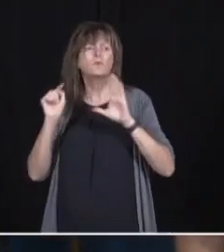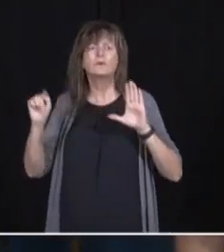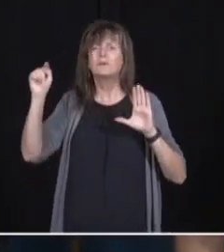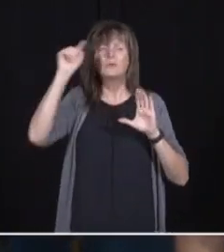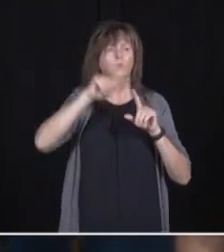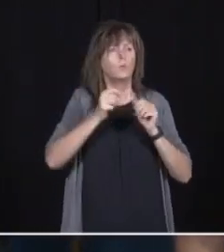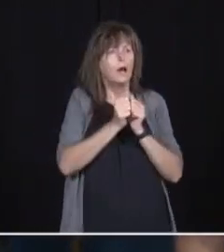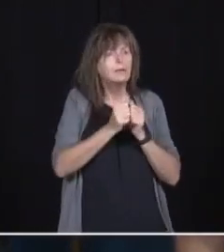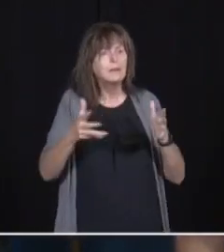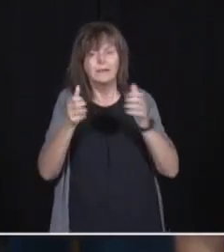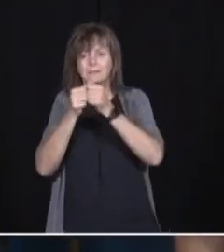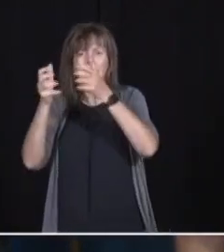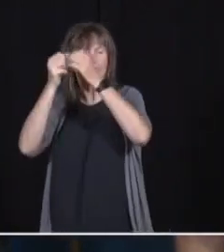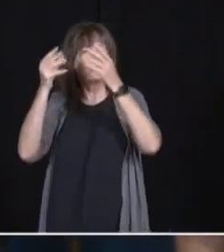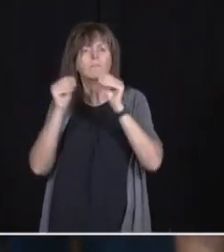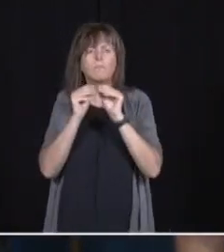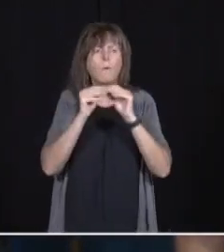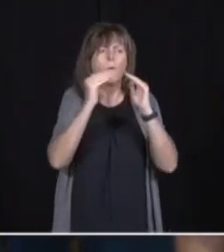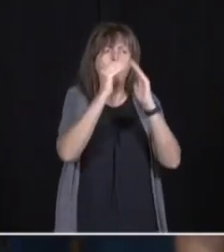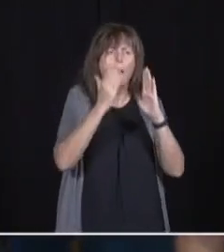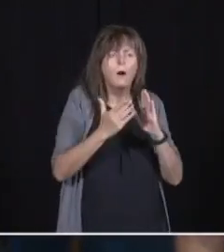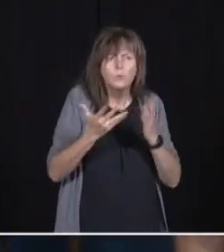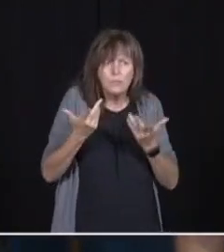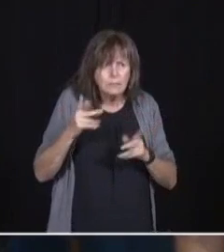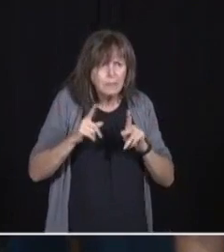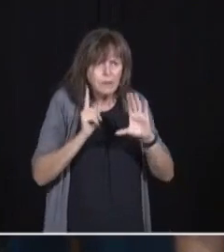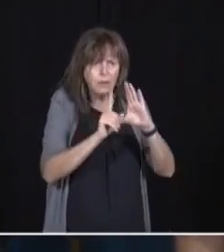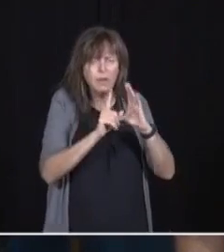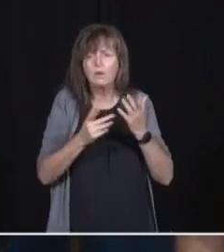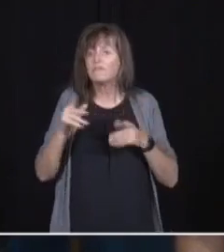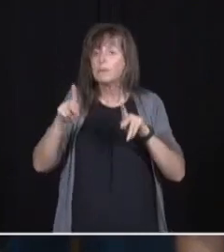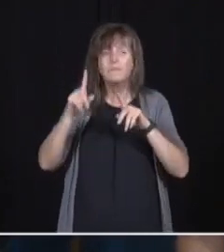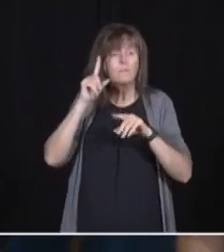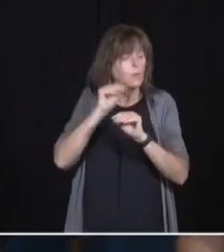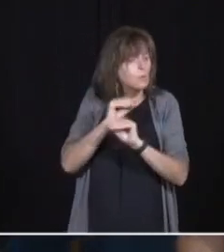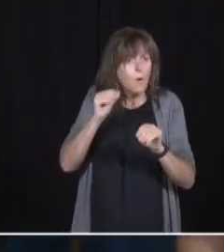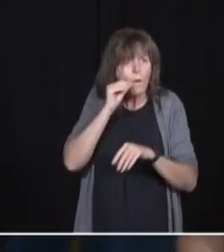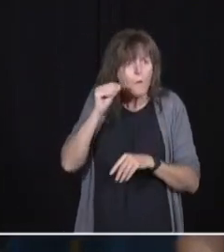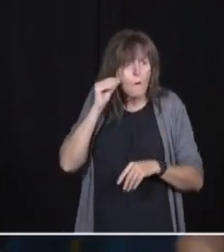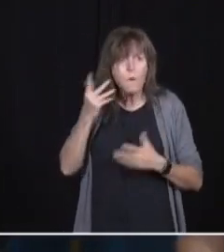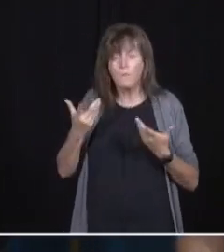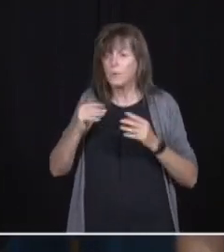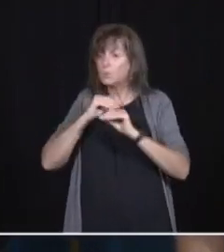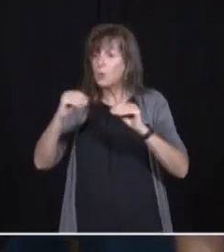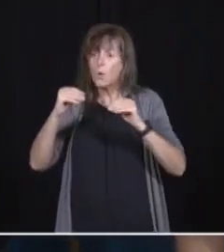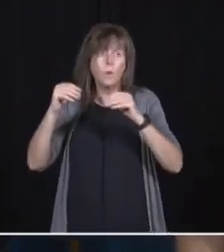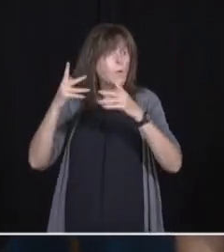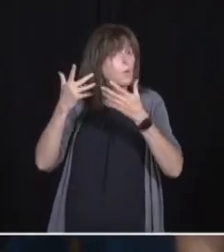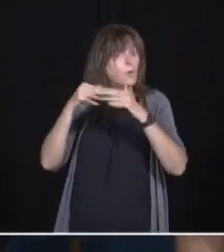for our provinces most vulnerable. It helps build longer-term more sustainable solutions.